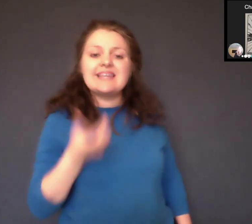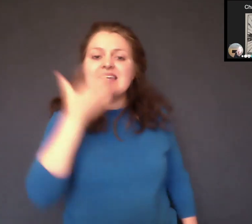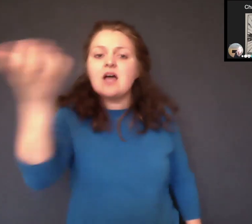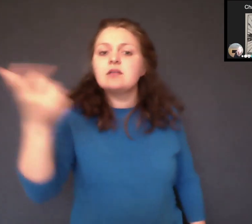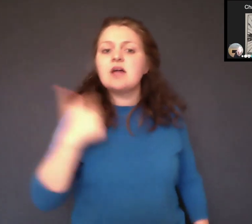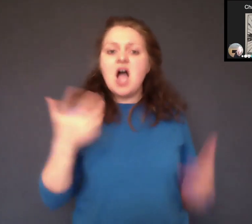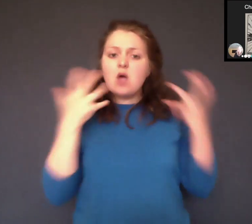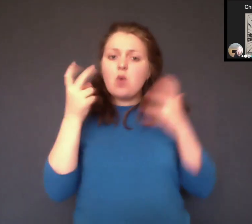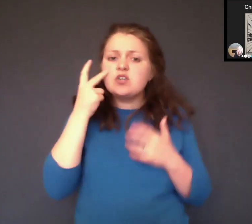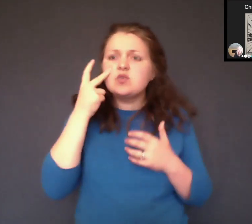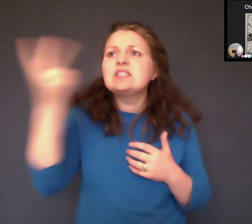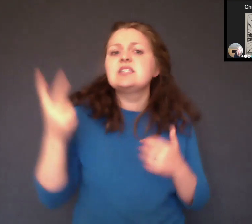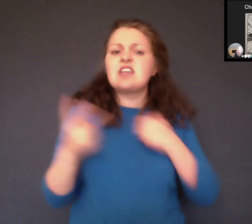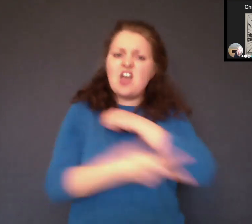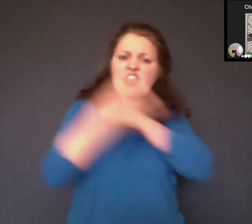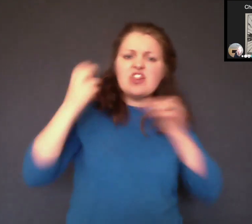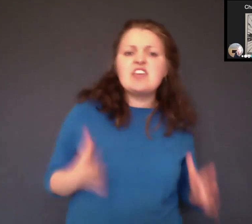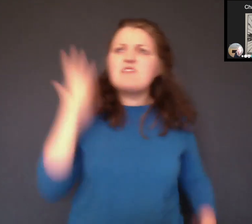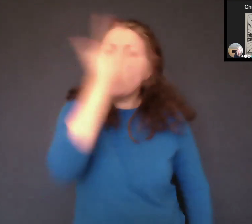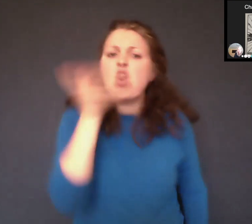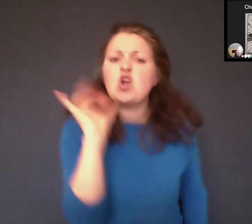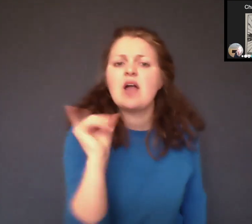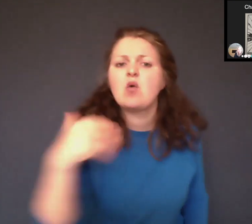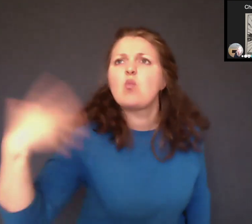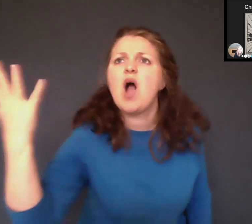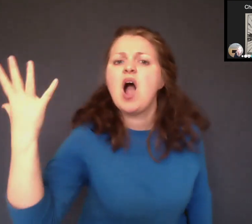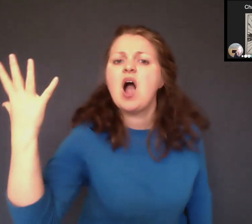why is harvey calling mr hood a thief